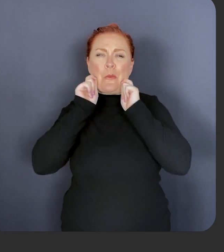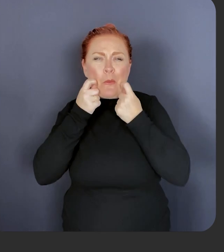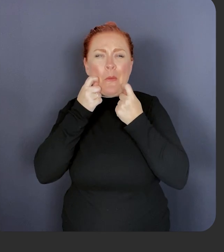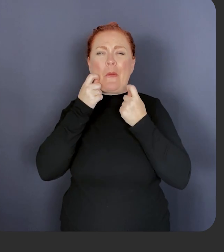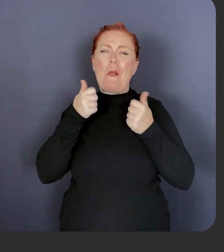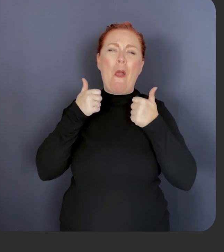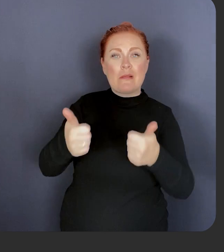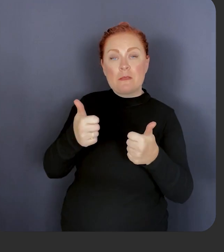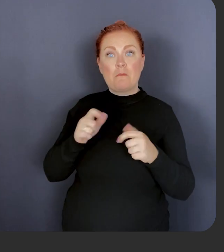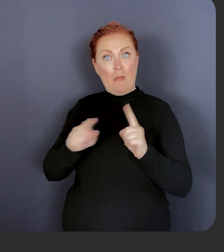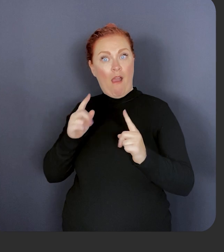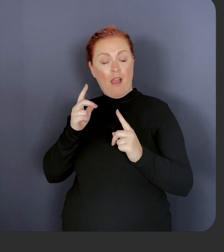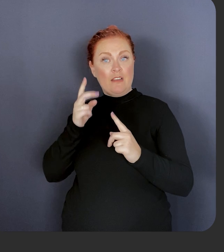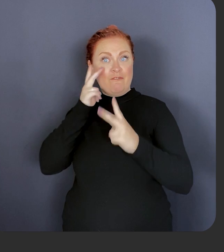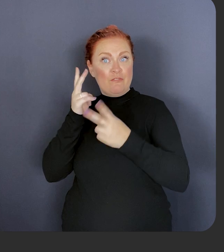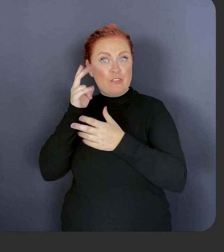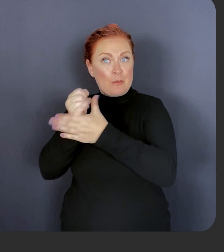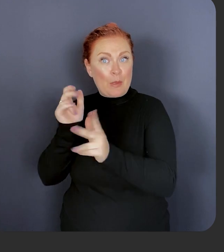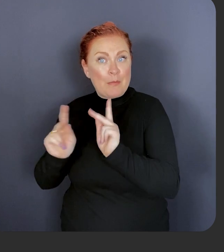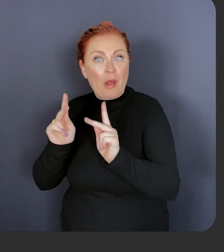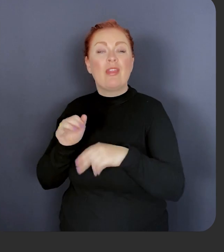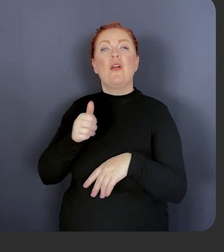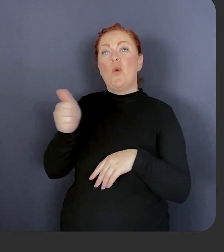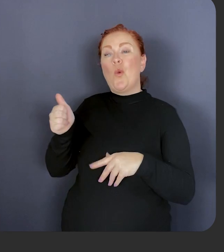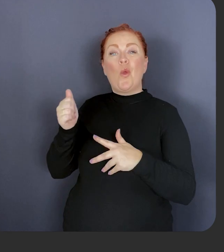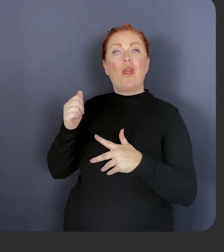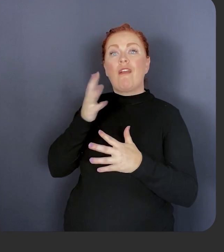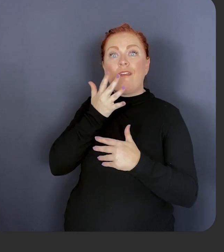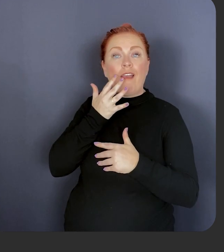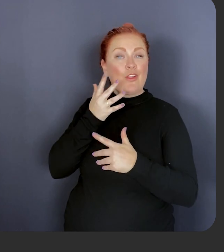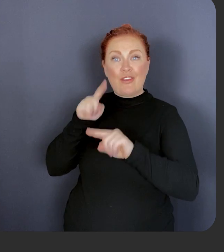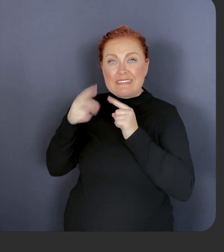if people with visual impairments like color blindness can't read your content.